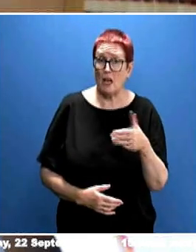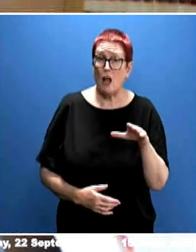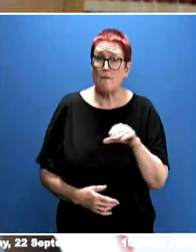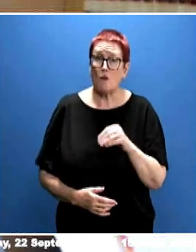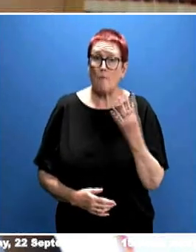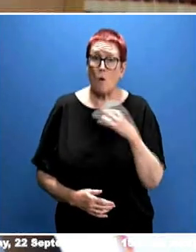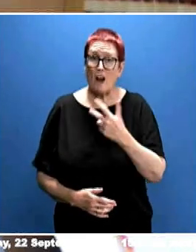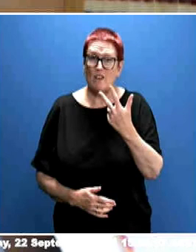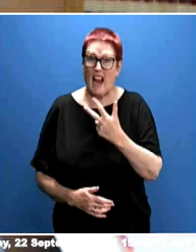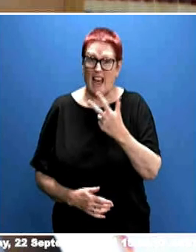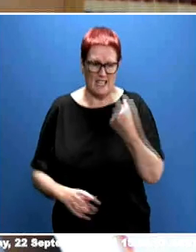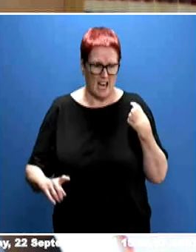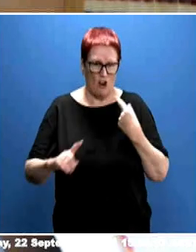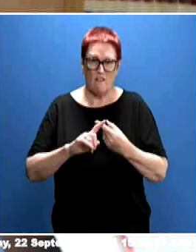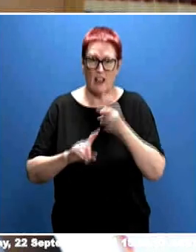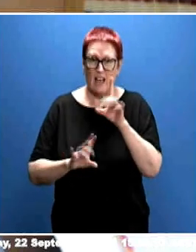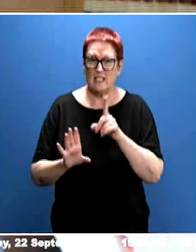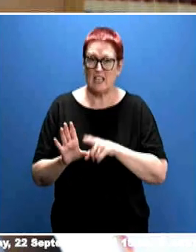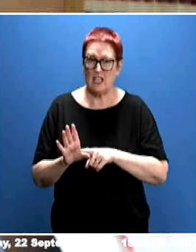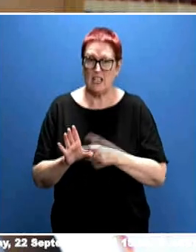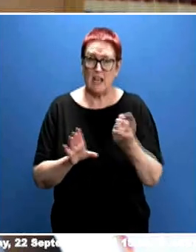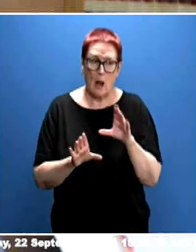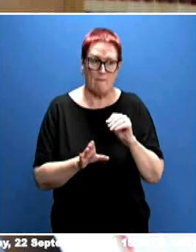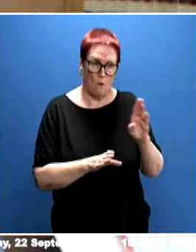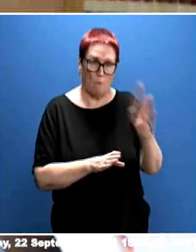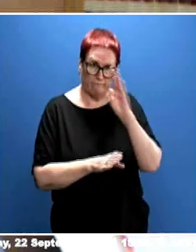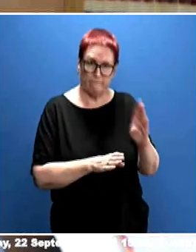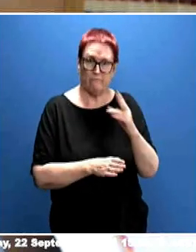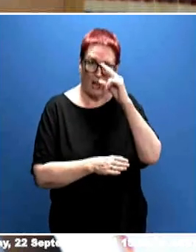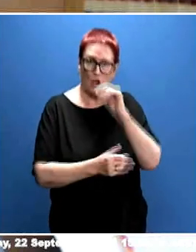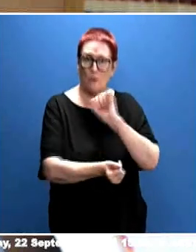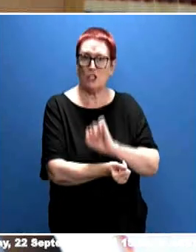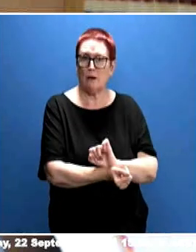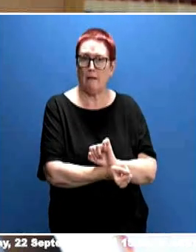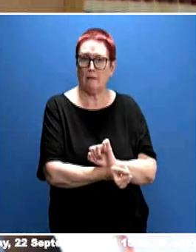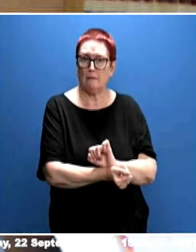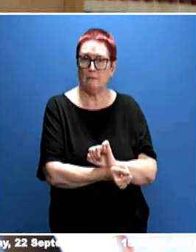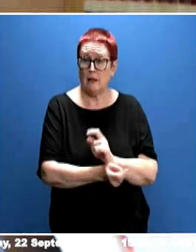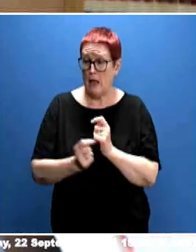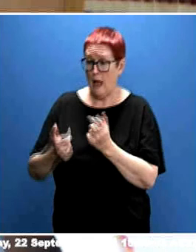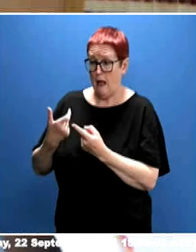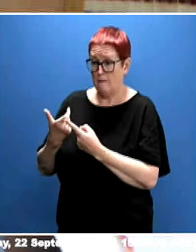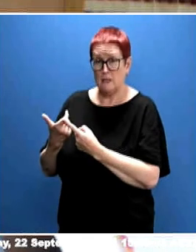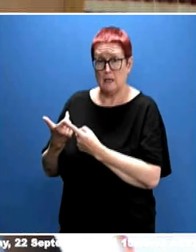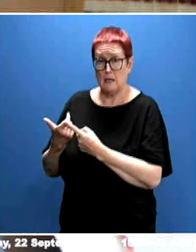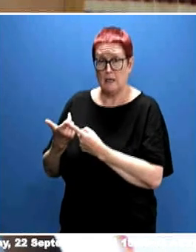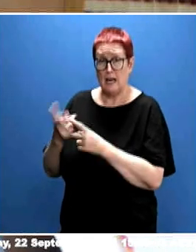over the-year period came from detention, and when they were released, 11 went back into detention.